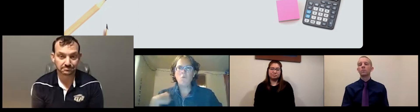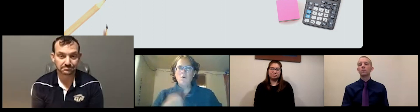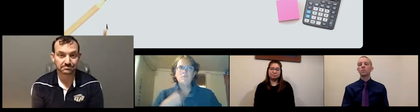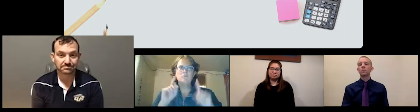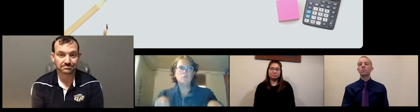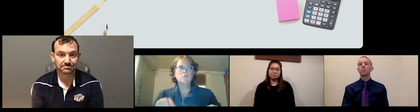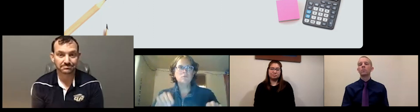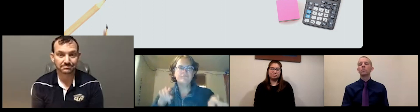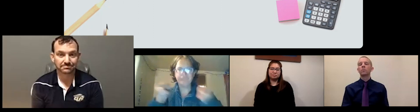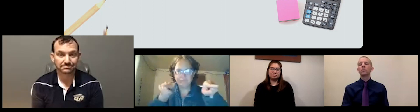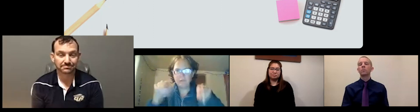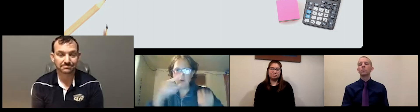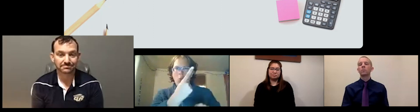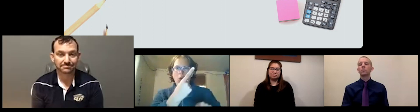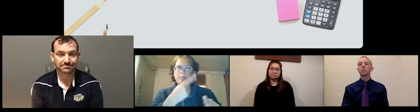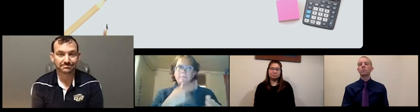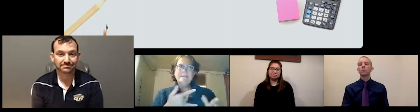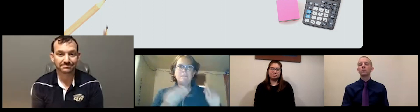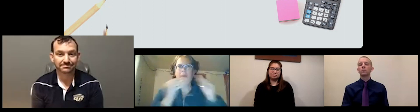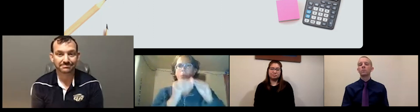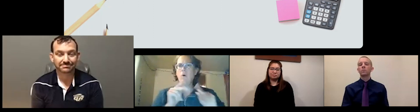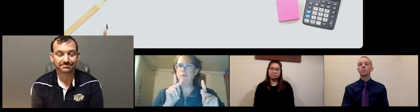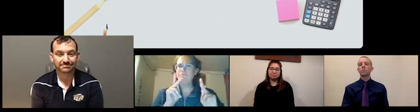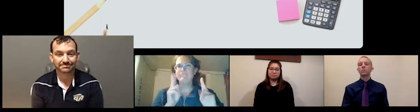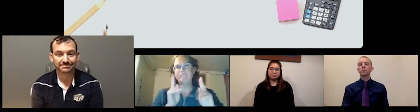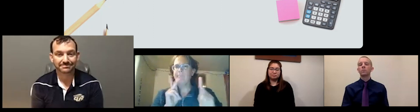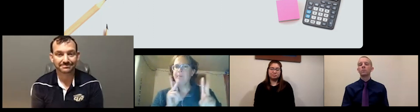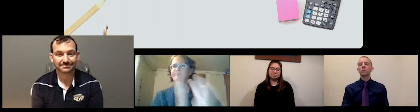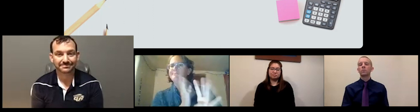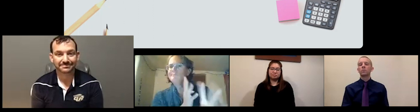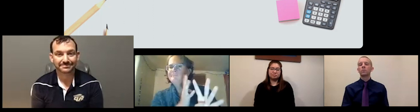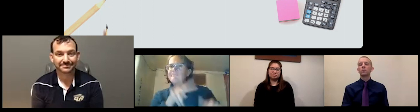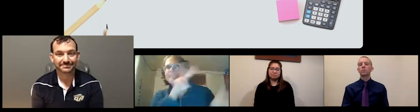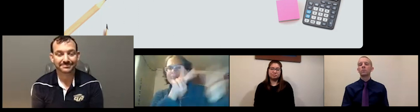So we went to a more tourist-centered place and observed that,